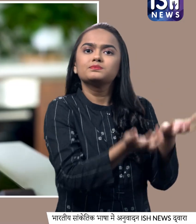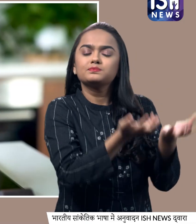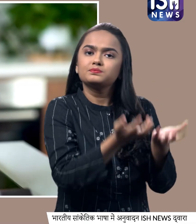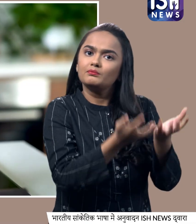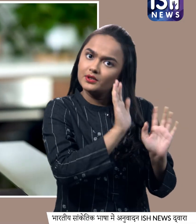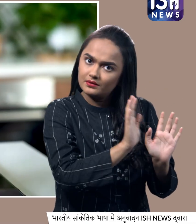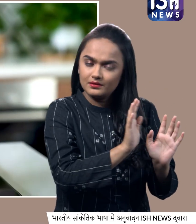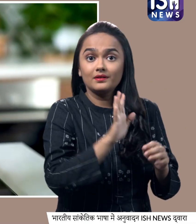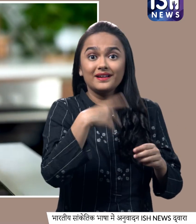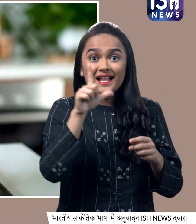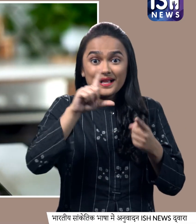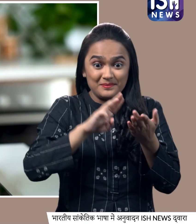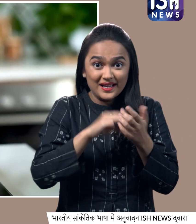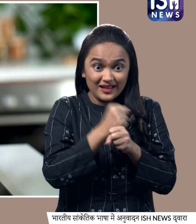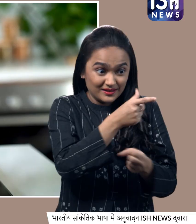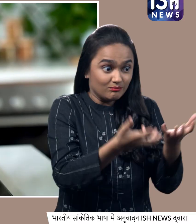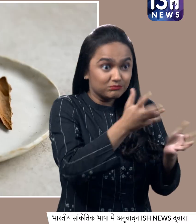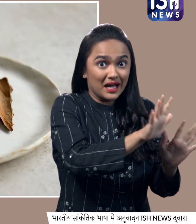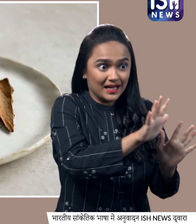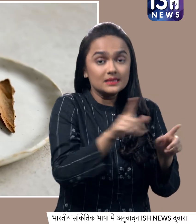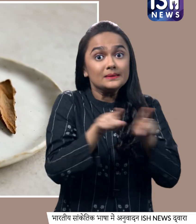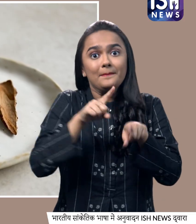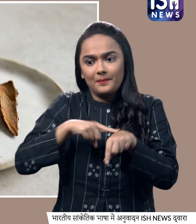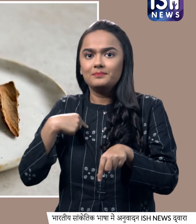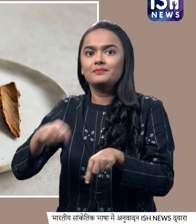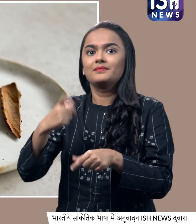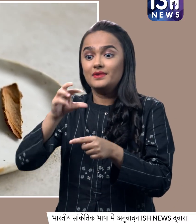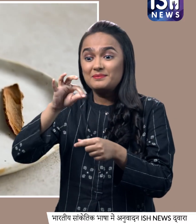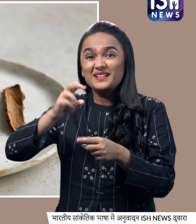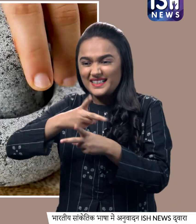In the time it takes for the lemongrass to boil, we'll grind our other spices too